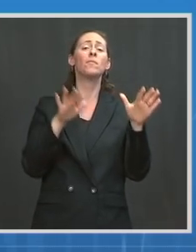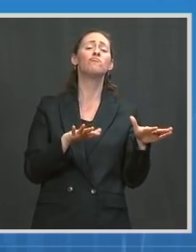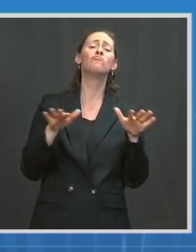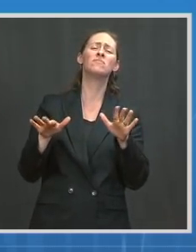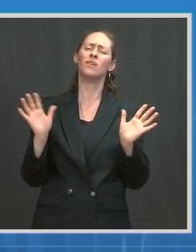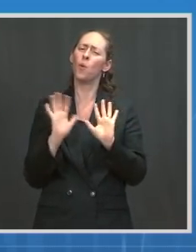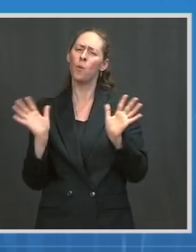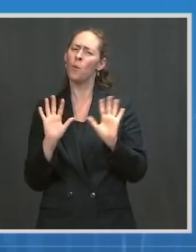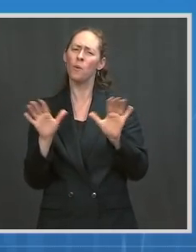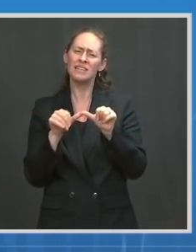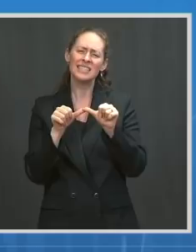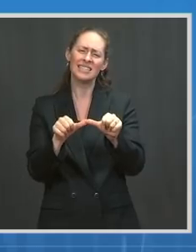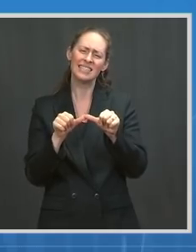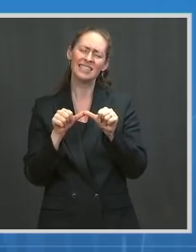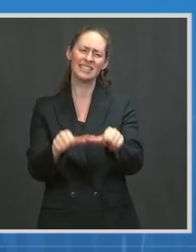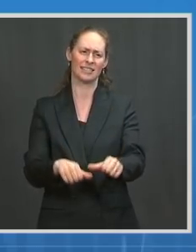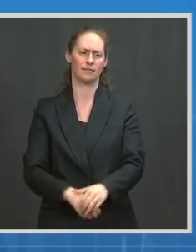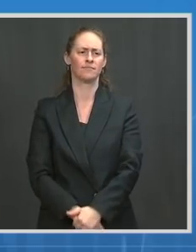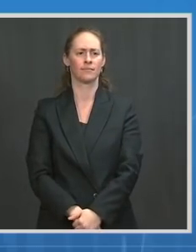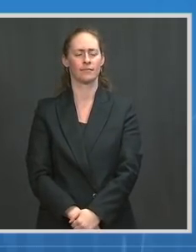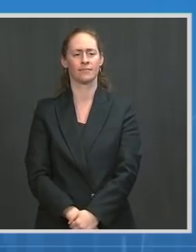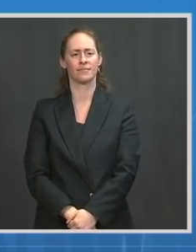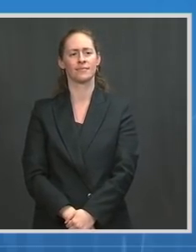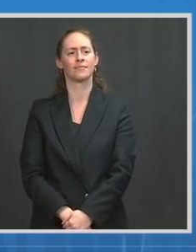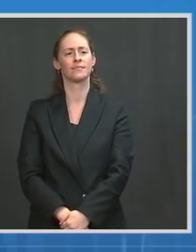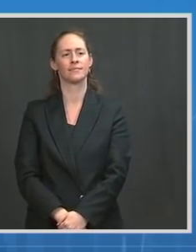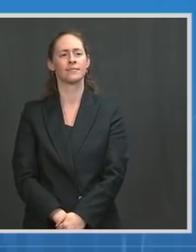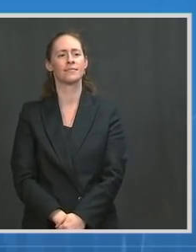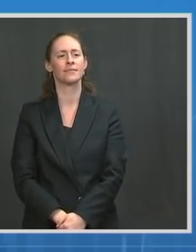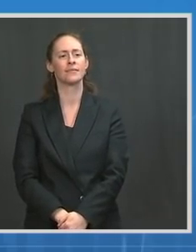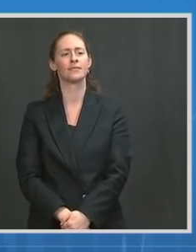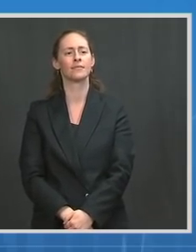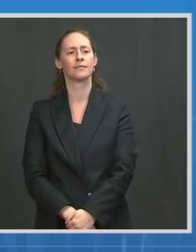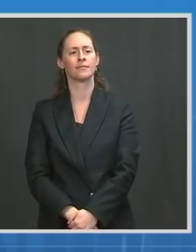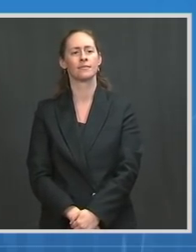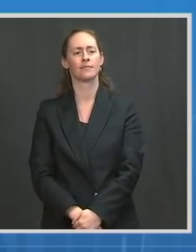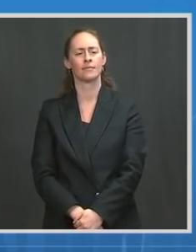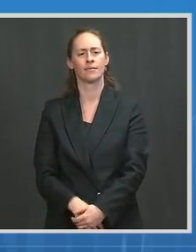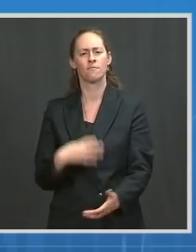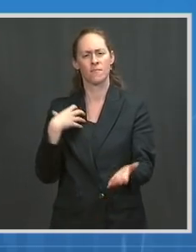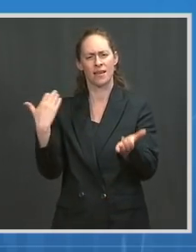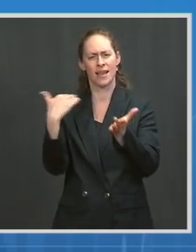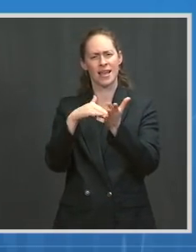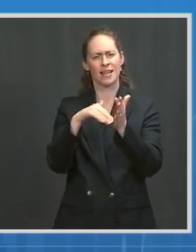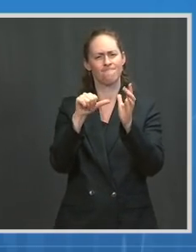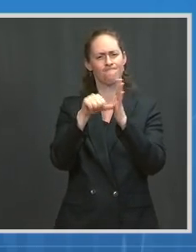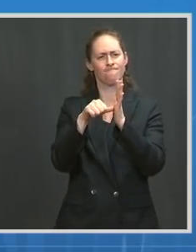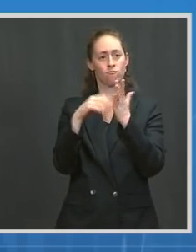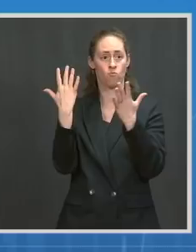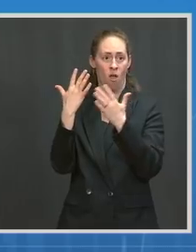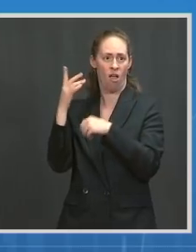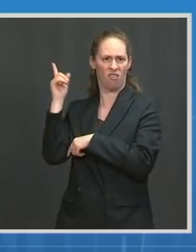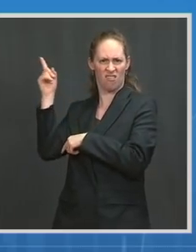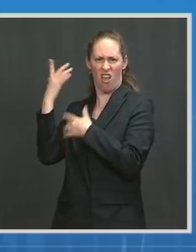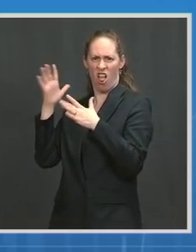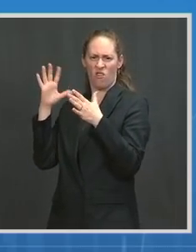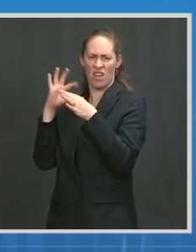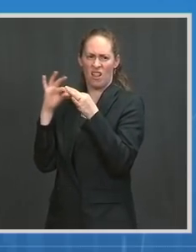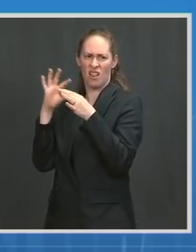by reiterating some of the words the President said yesterday: "On July 4th, let's celebrate our independence